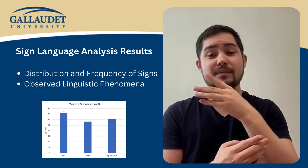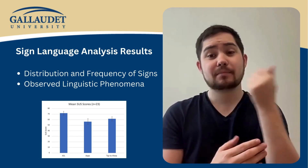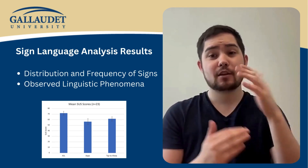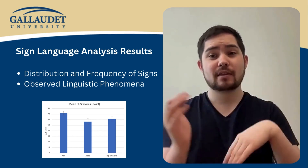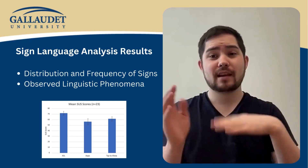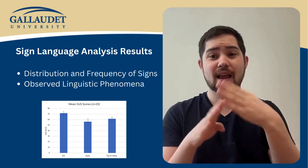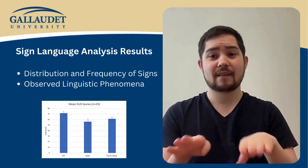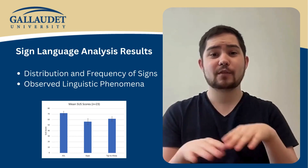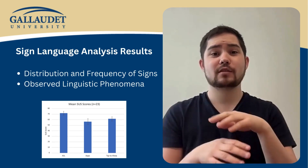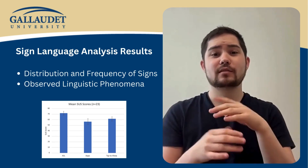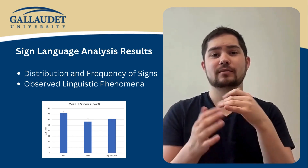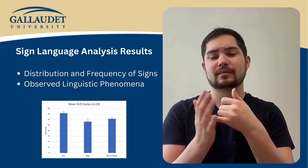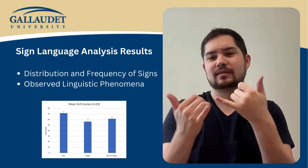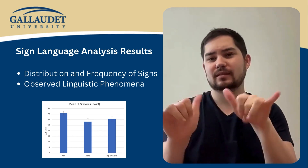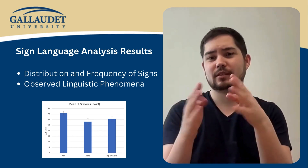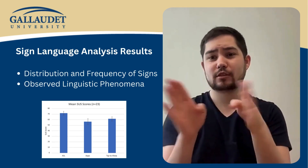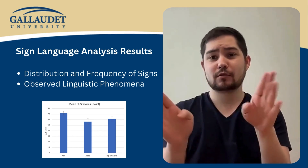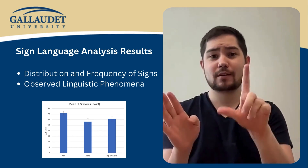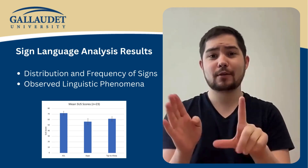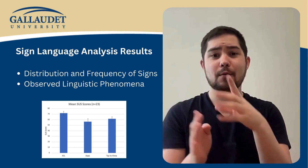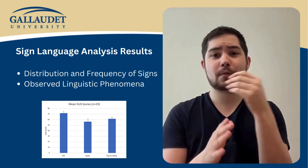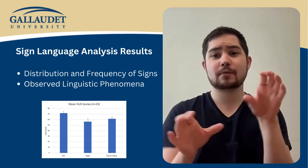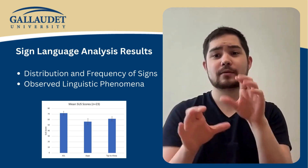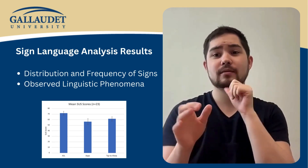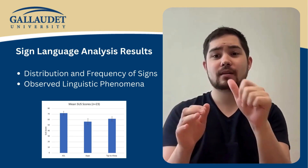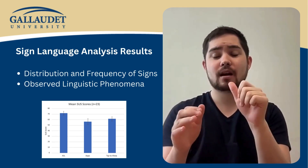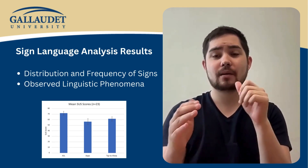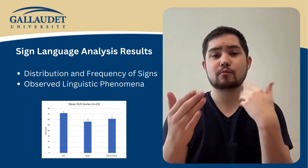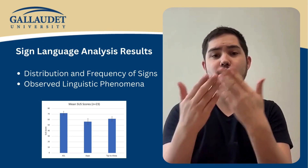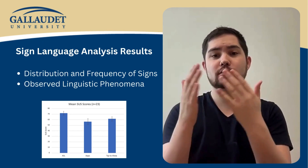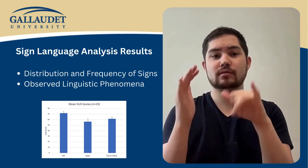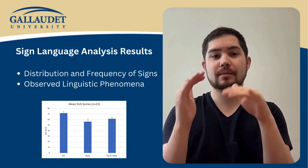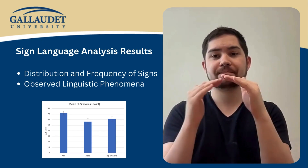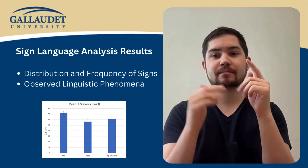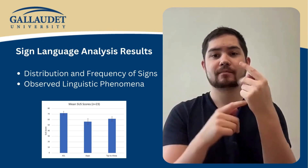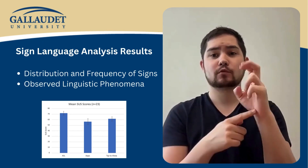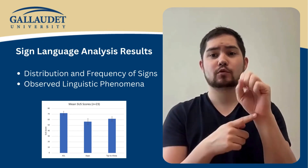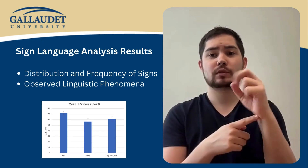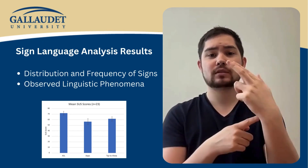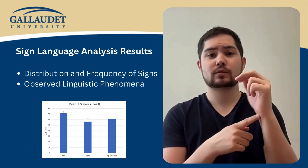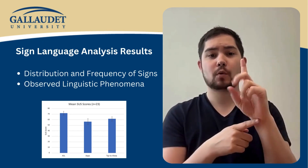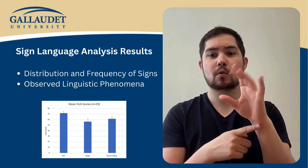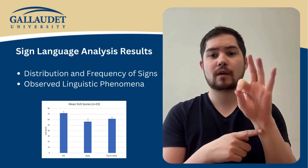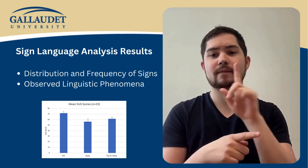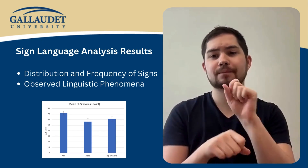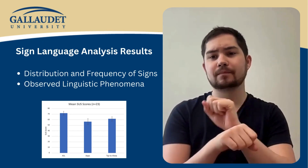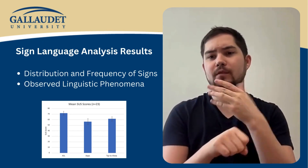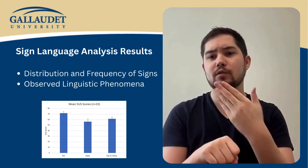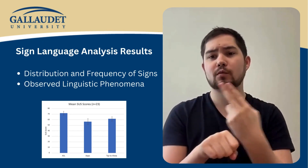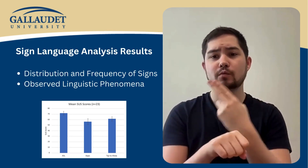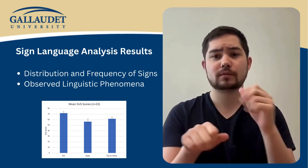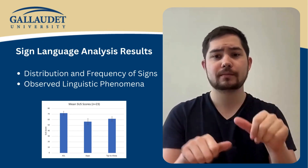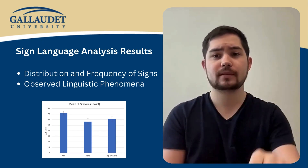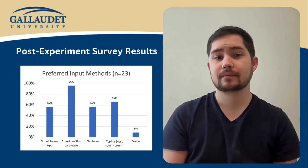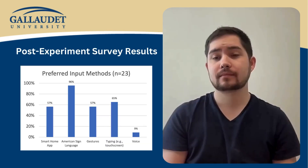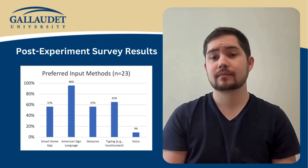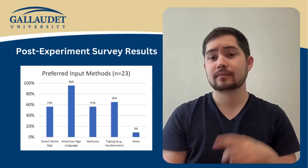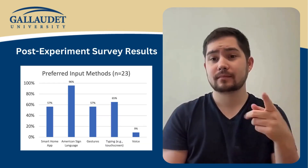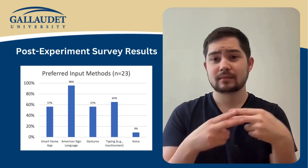it remains generally low and does not reach the threshold of truly good usability.